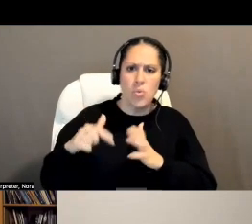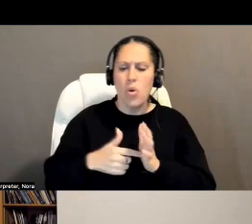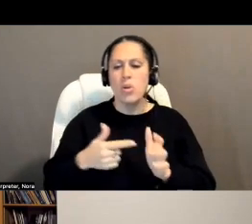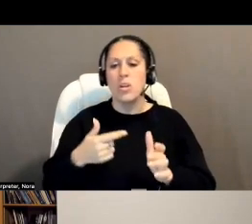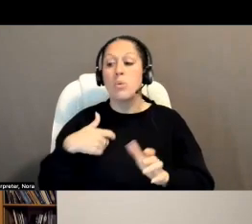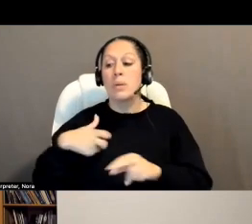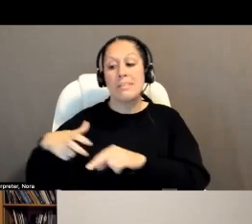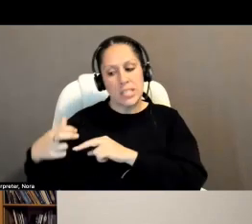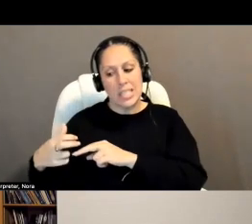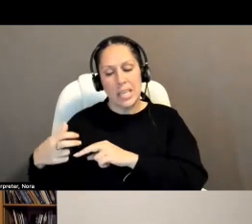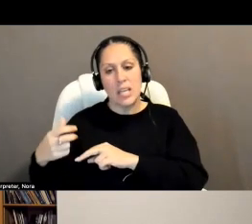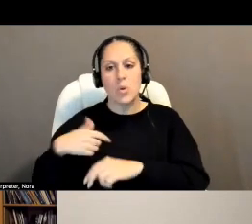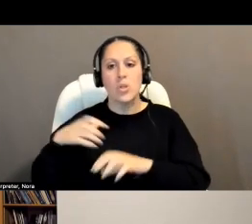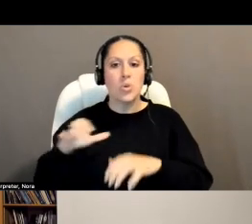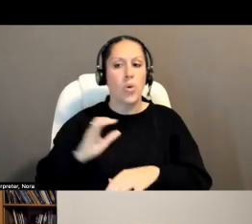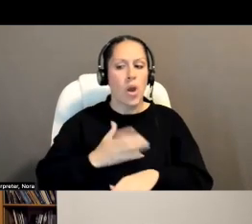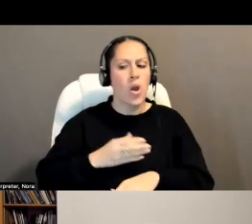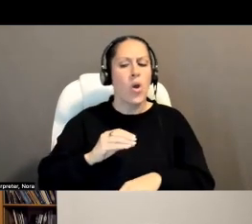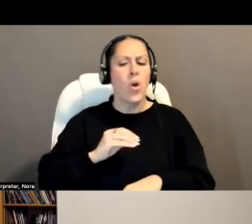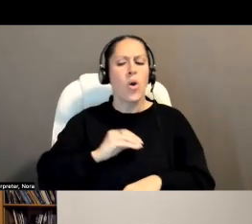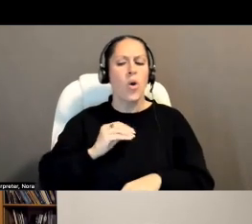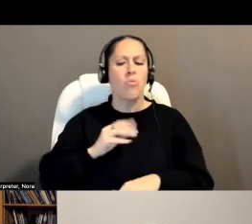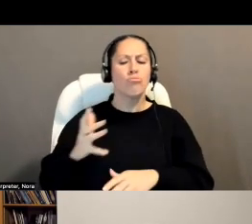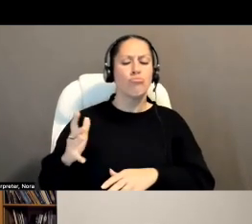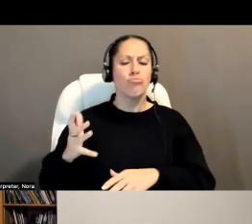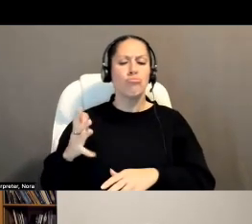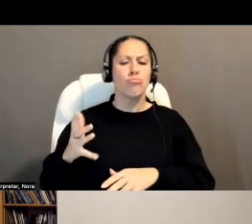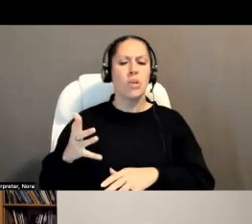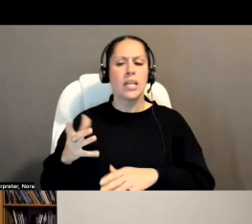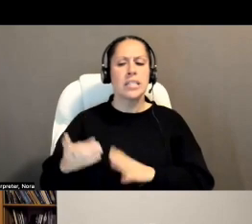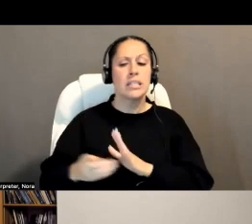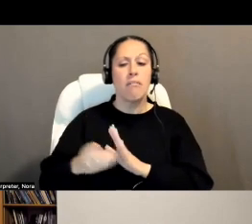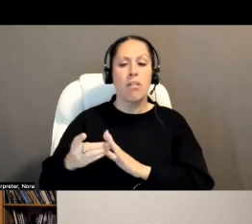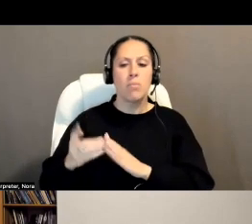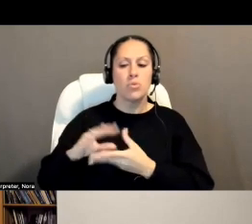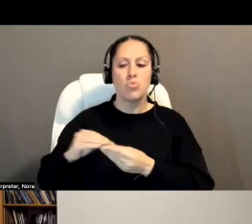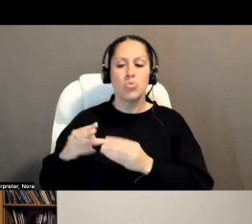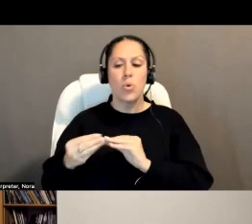sit down, and we're gonna do our own sort of, like, development and storytelling with.